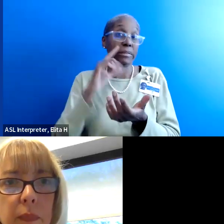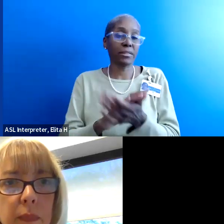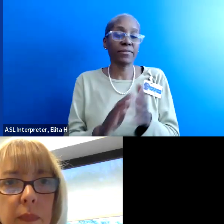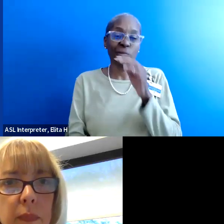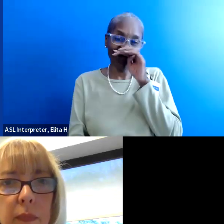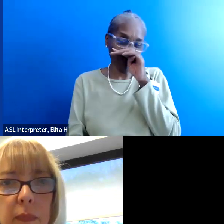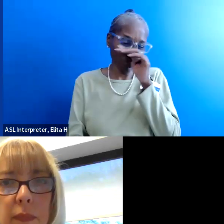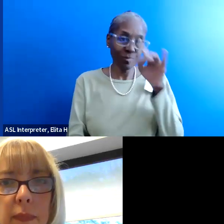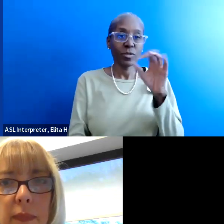Gotcha.